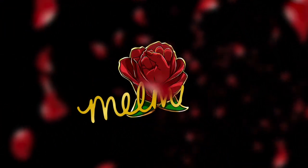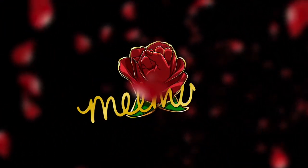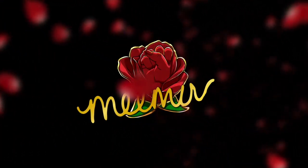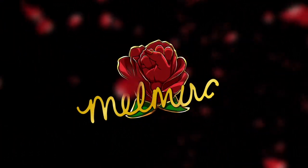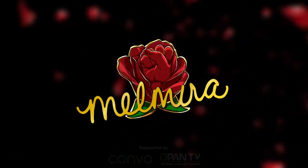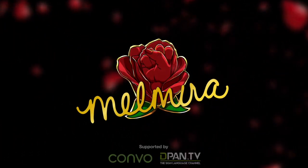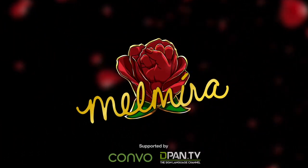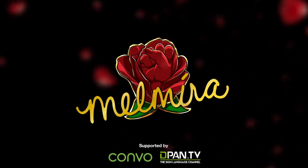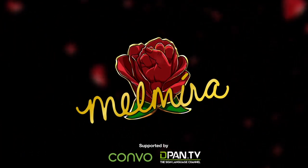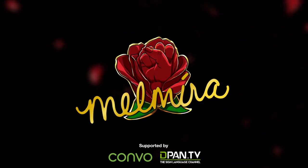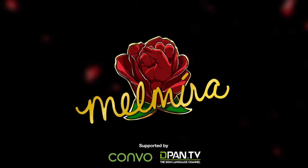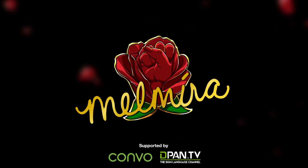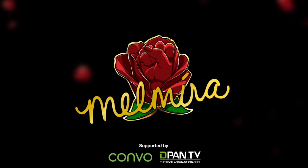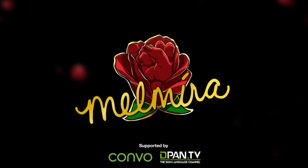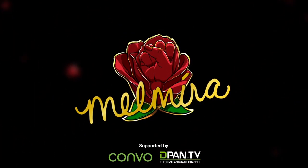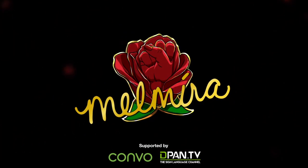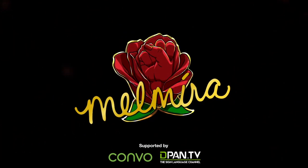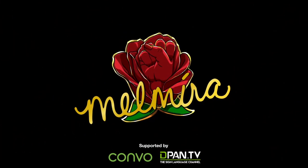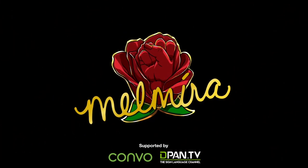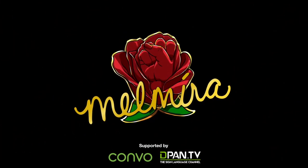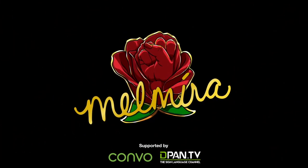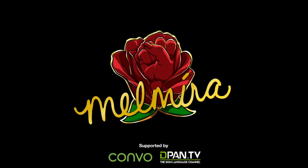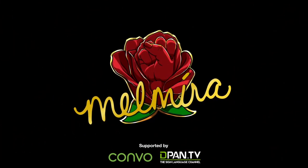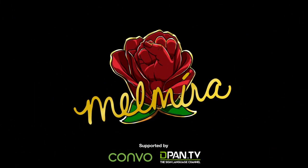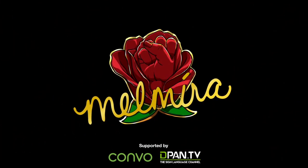Captioned by aslcaptions.com